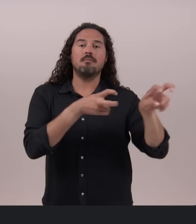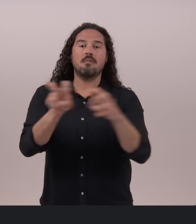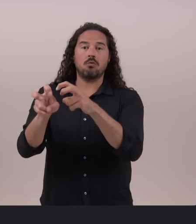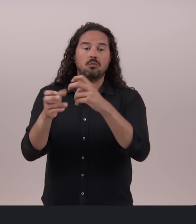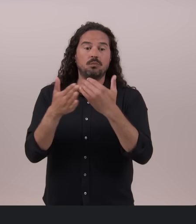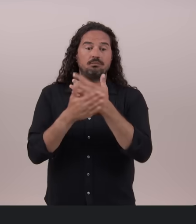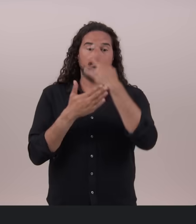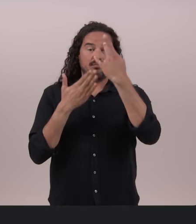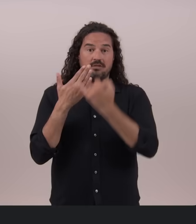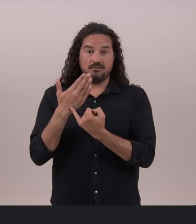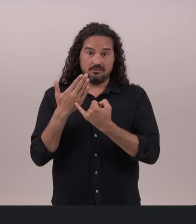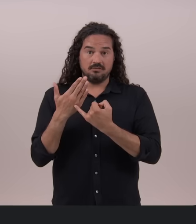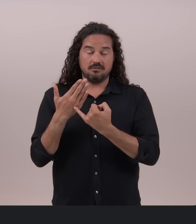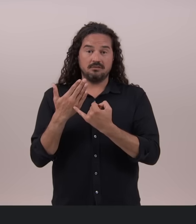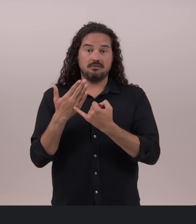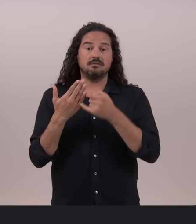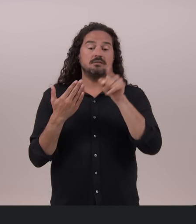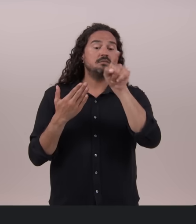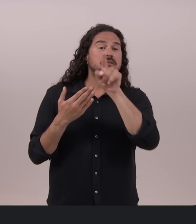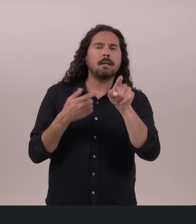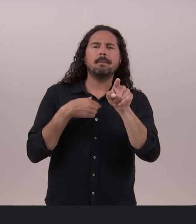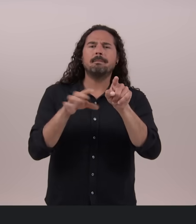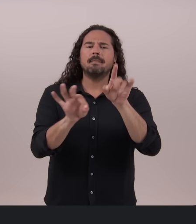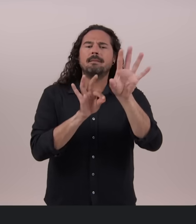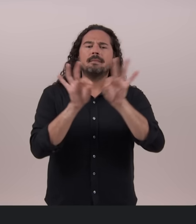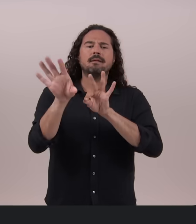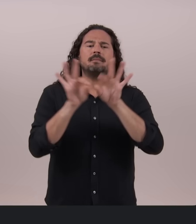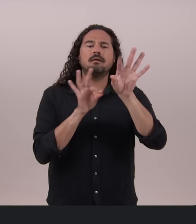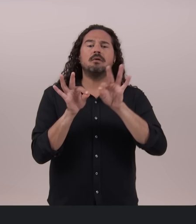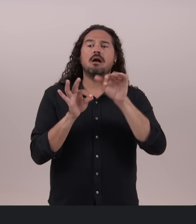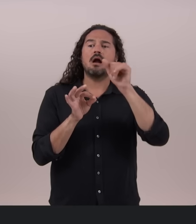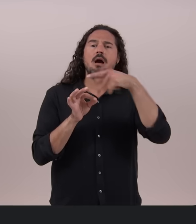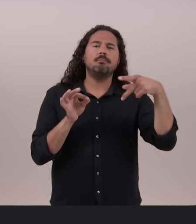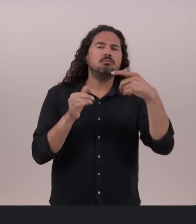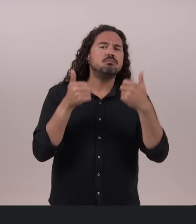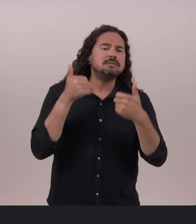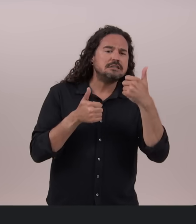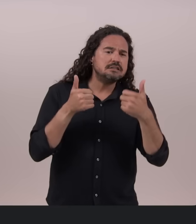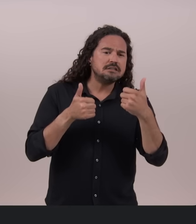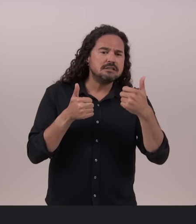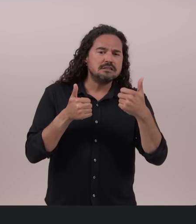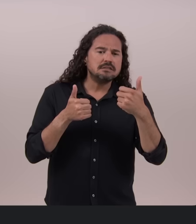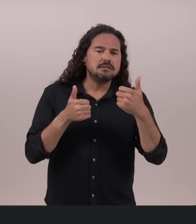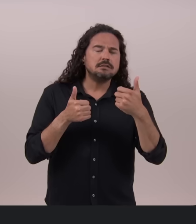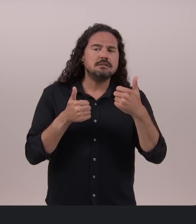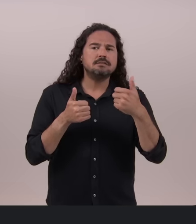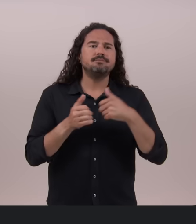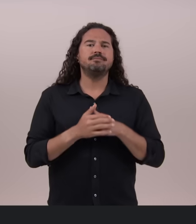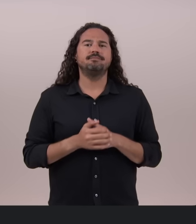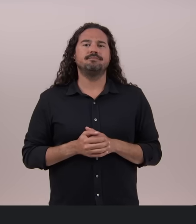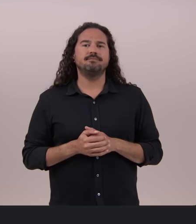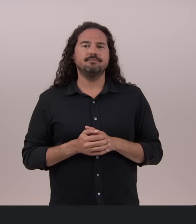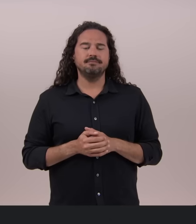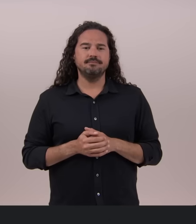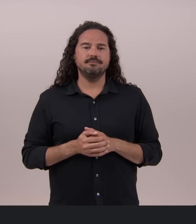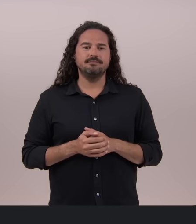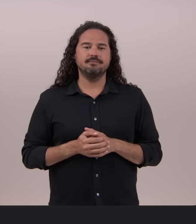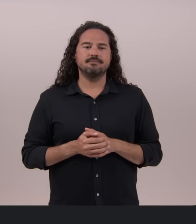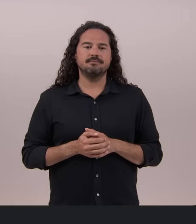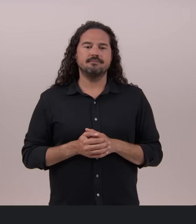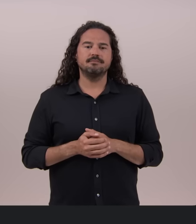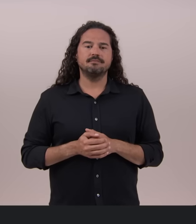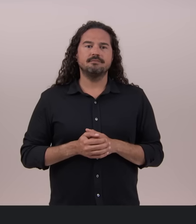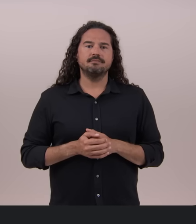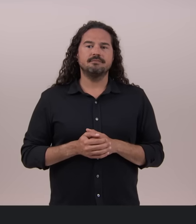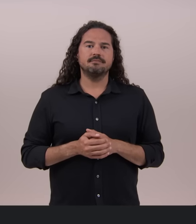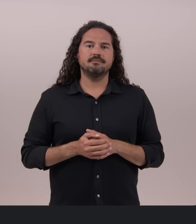I select what app I want to migrate,